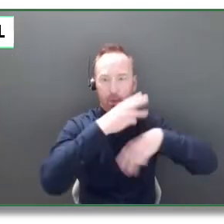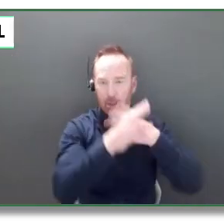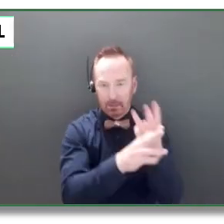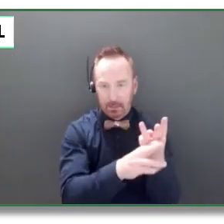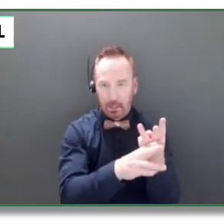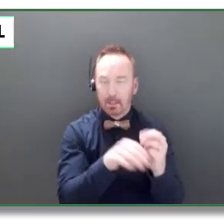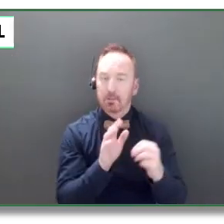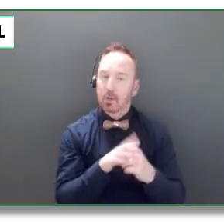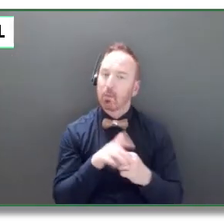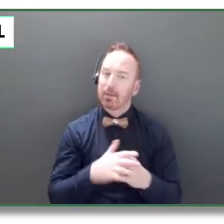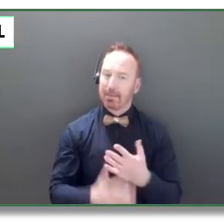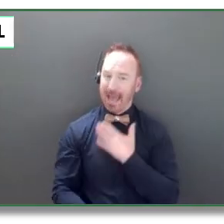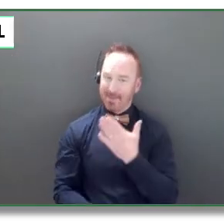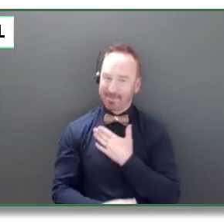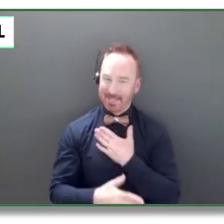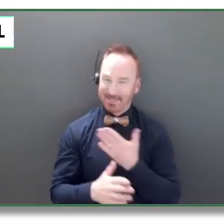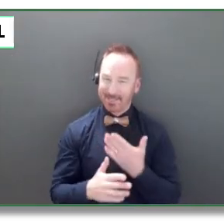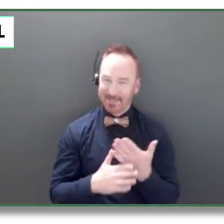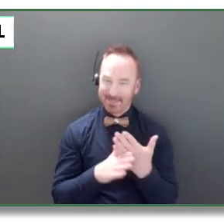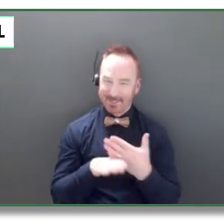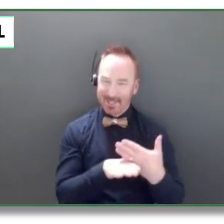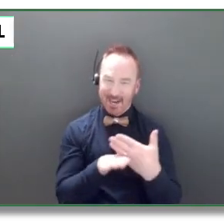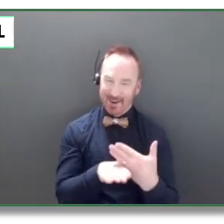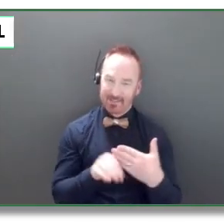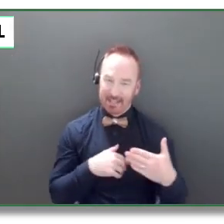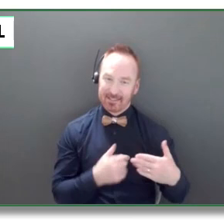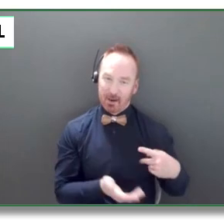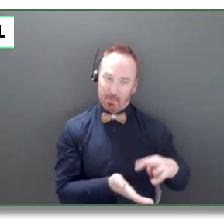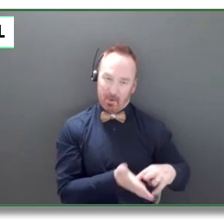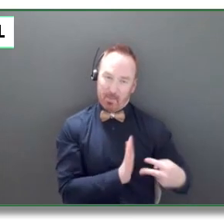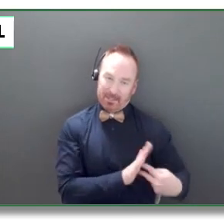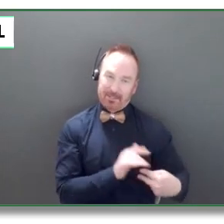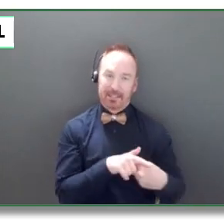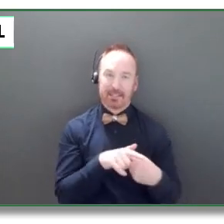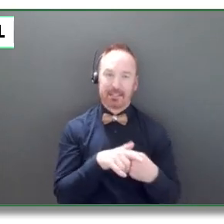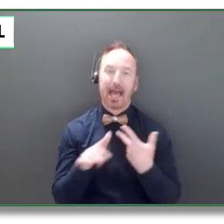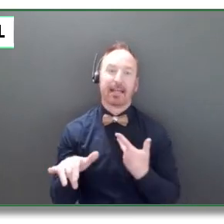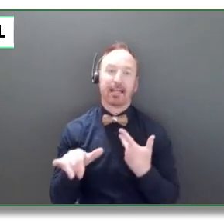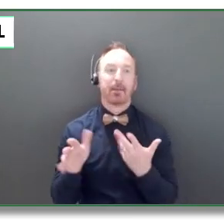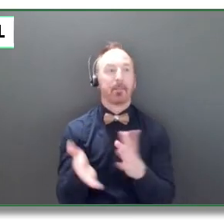because that's that's our intent is to have that standardized standardized um